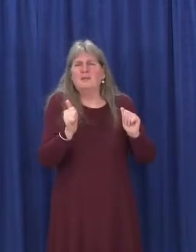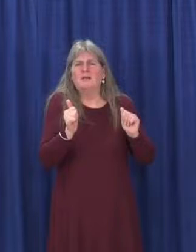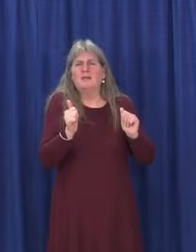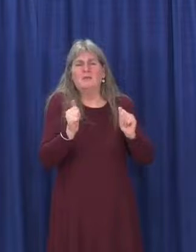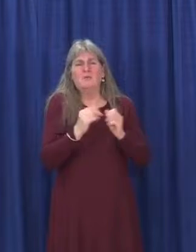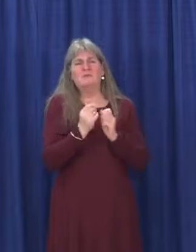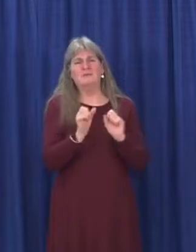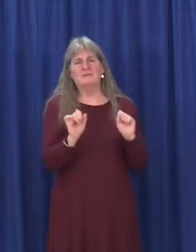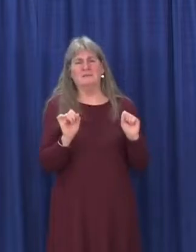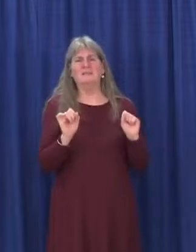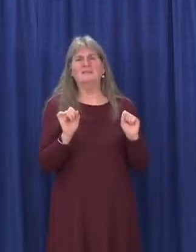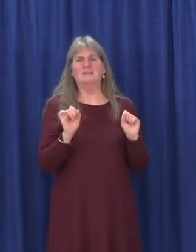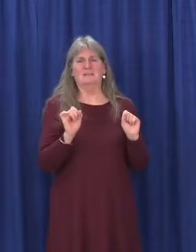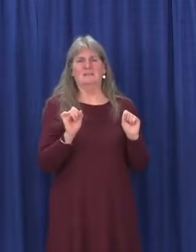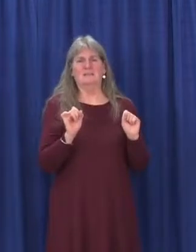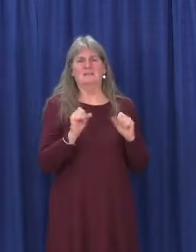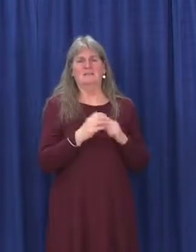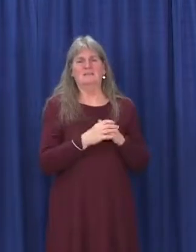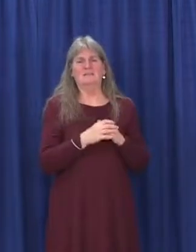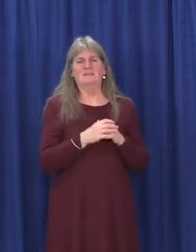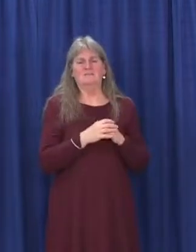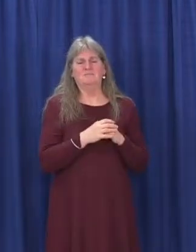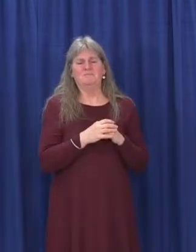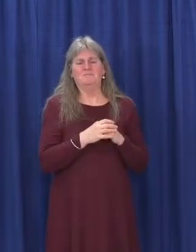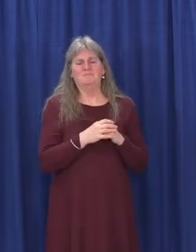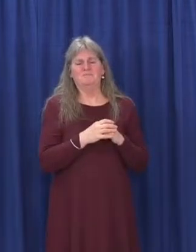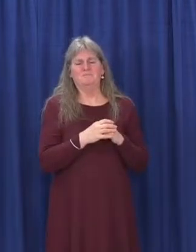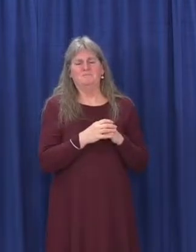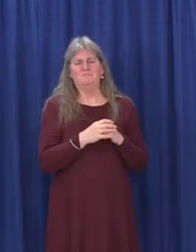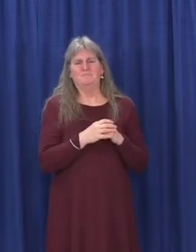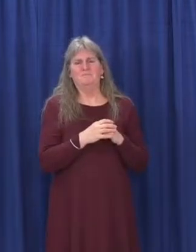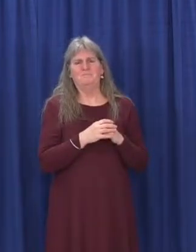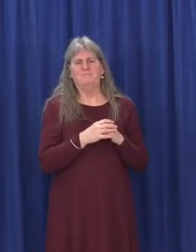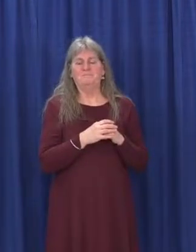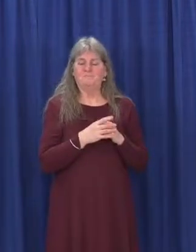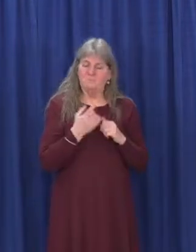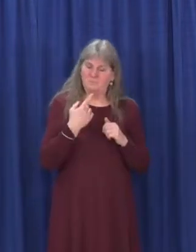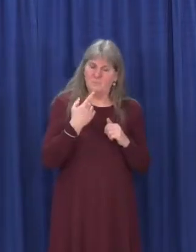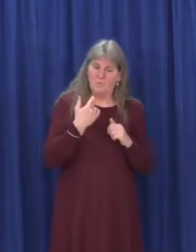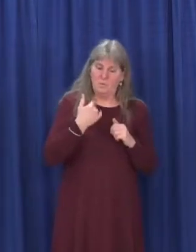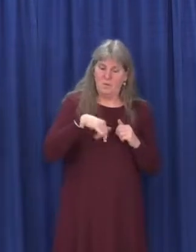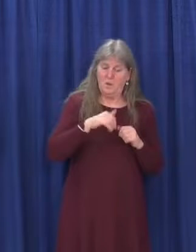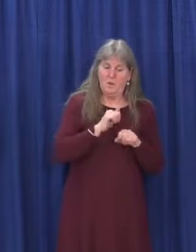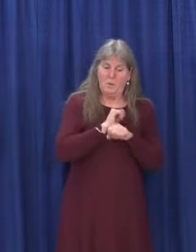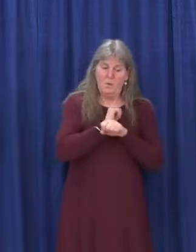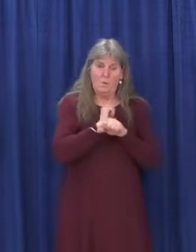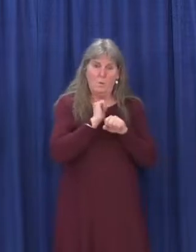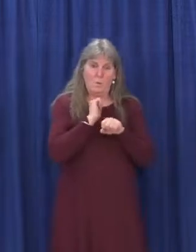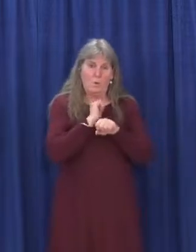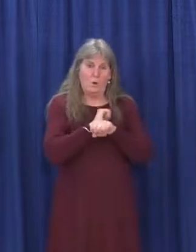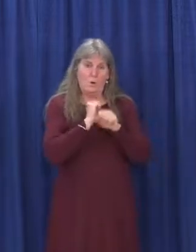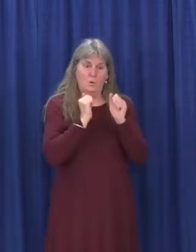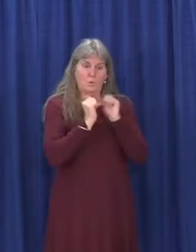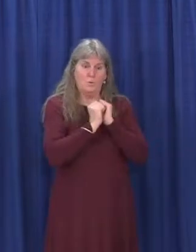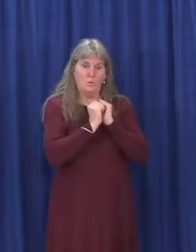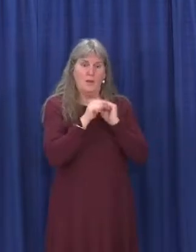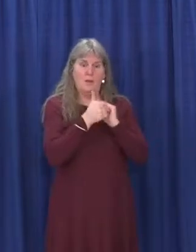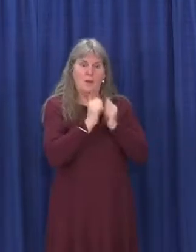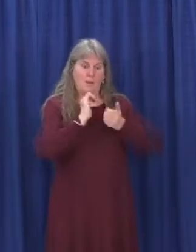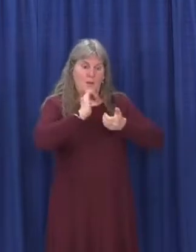ways to be at this time. We continue to work with many partners on the substance use crisis,